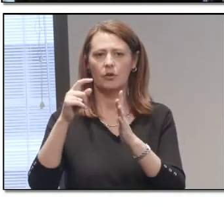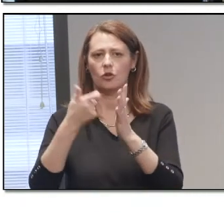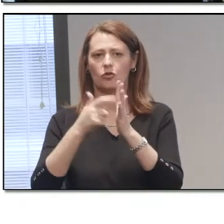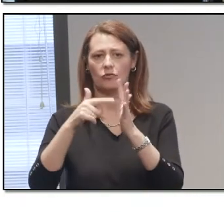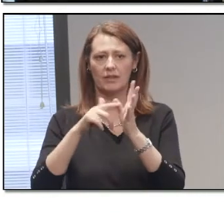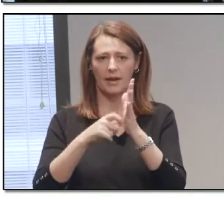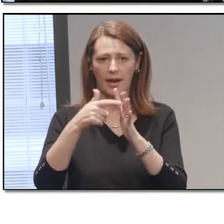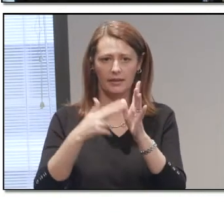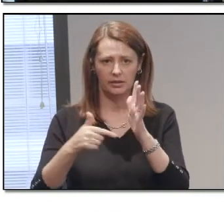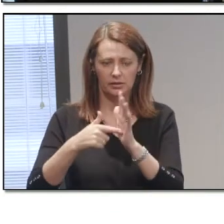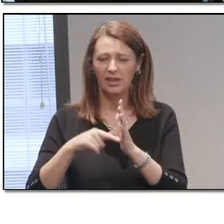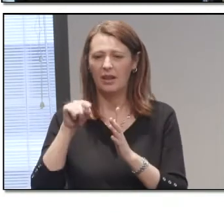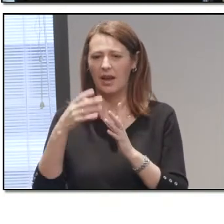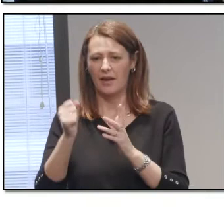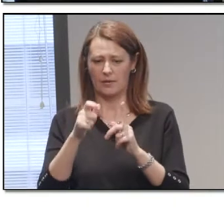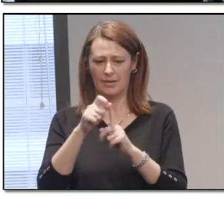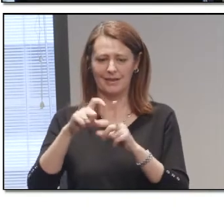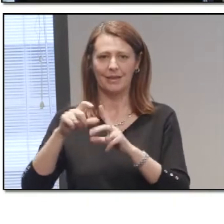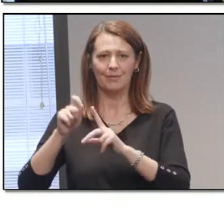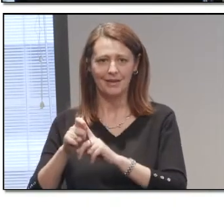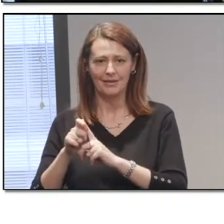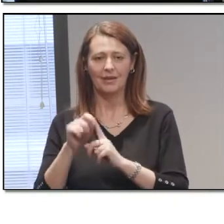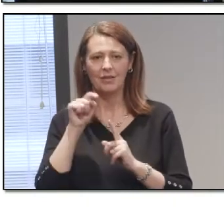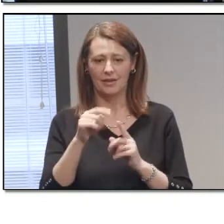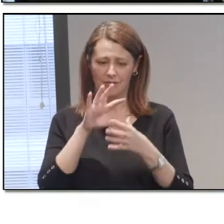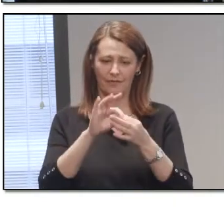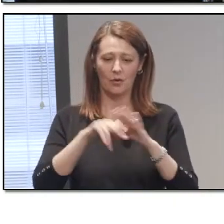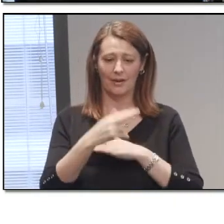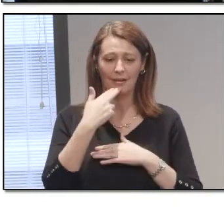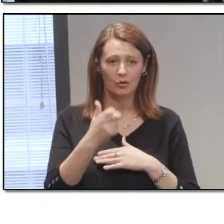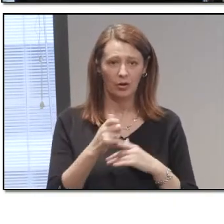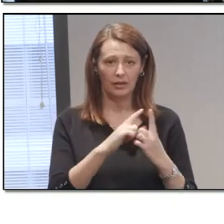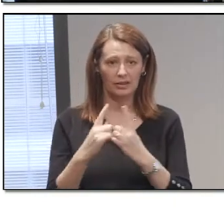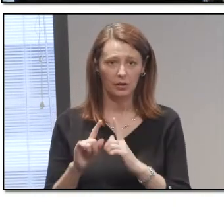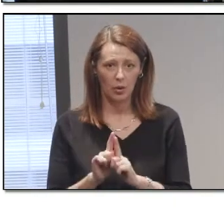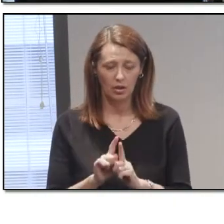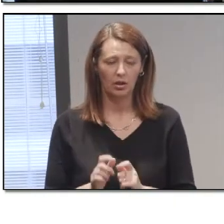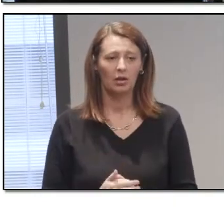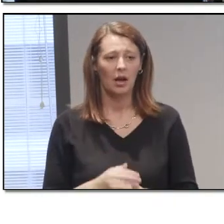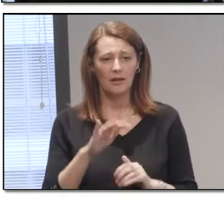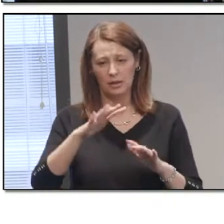have been found associated with electronics products etc, they're semi-volatile and they